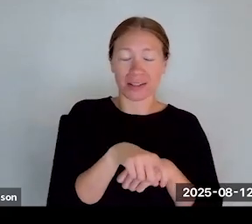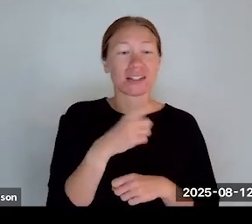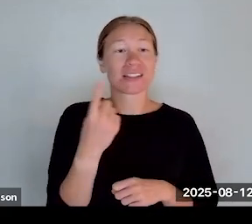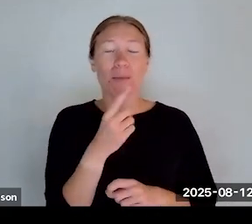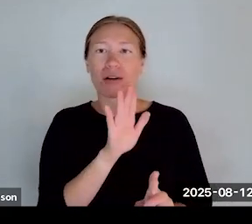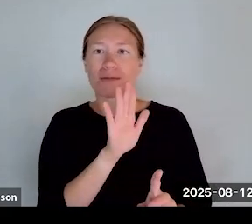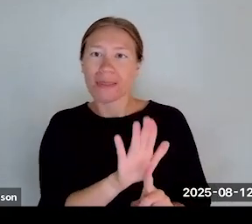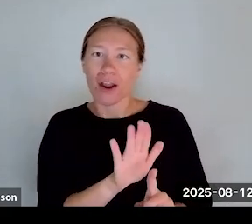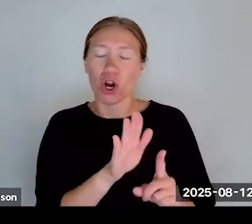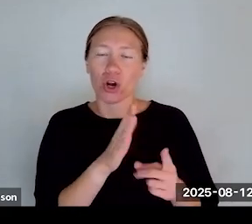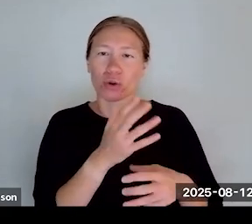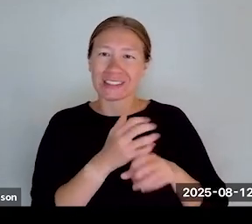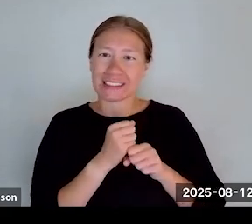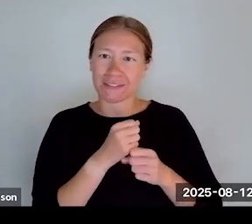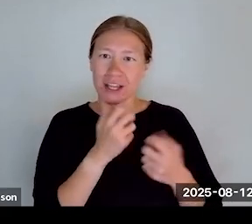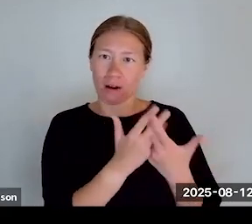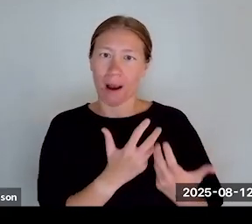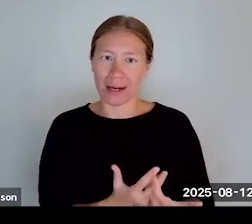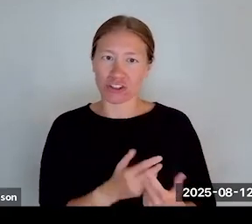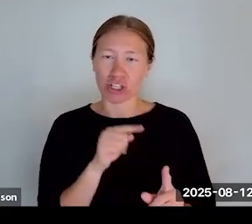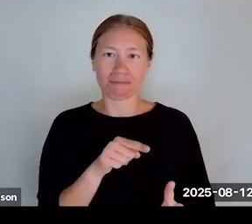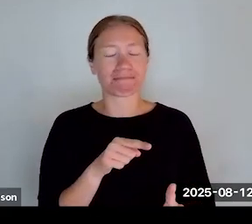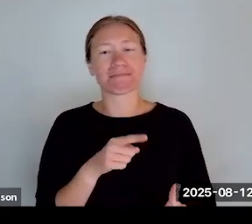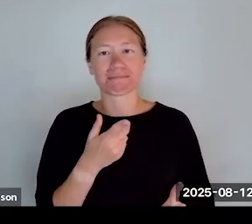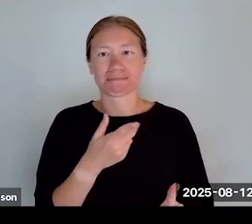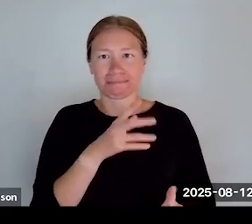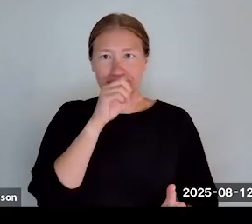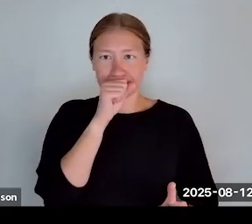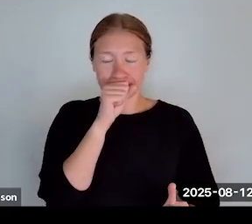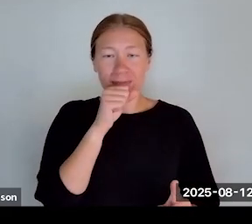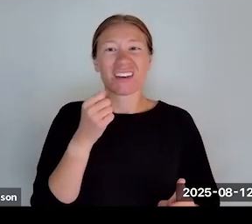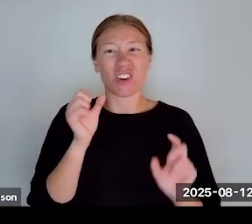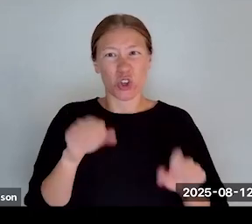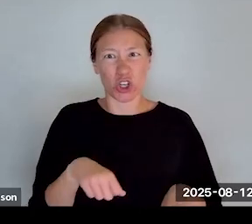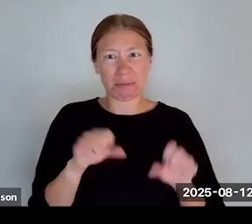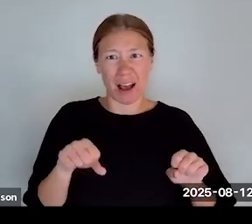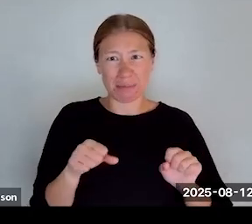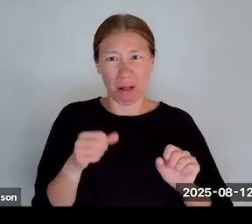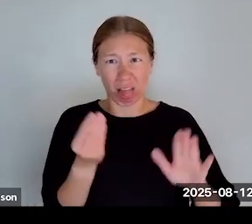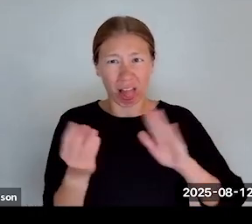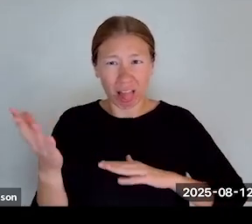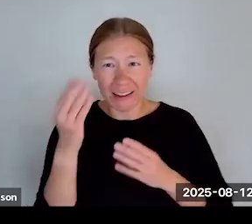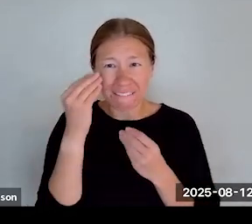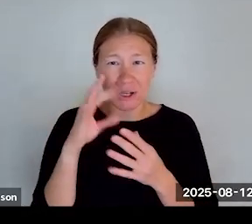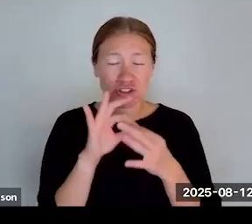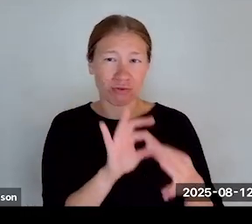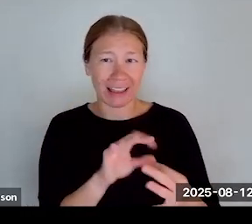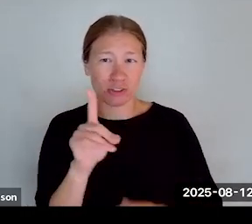as this could reveal information about their disability. When addressing questions from colleagues about workplace modifications,